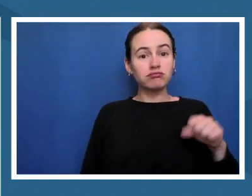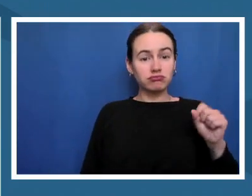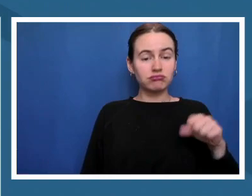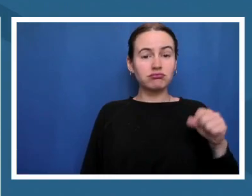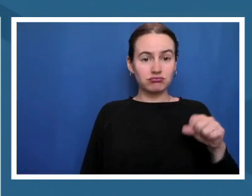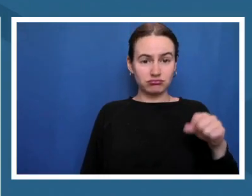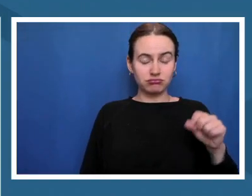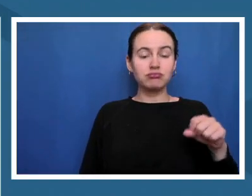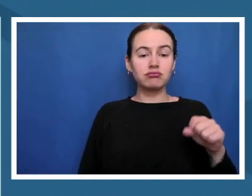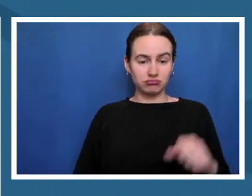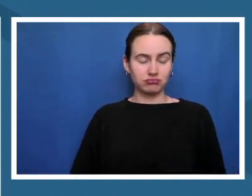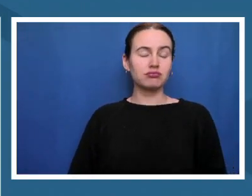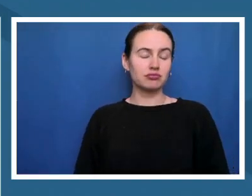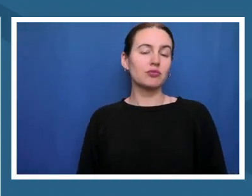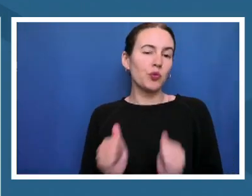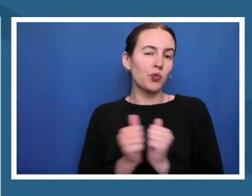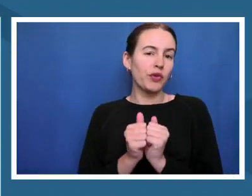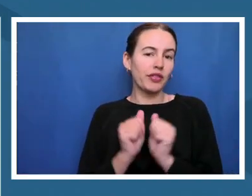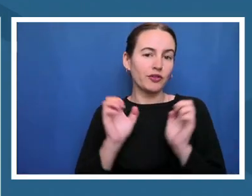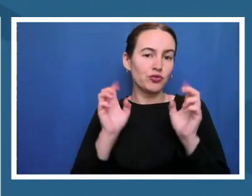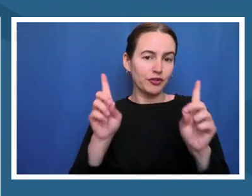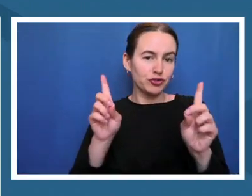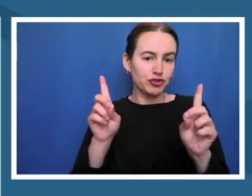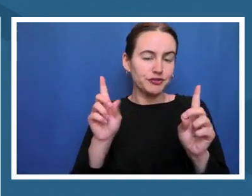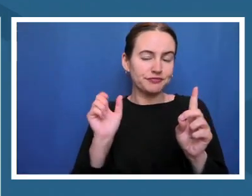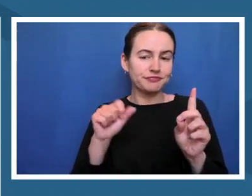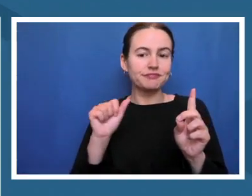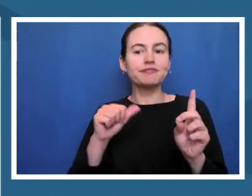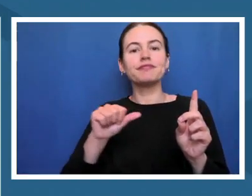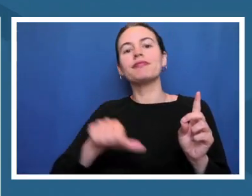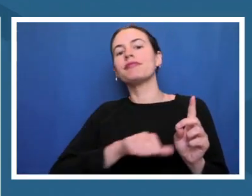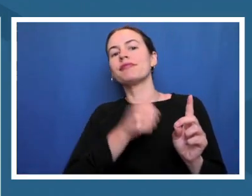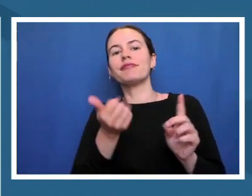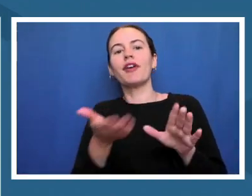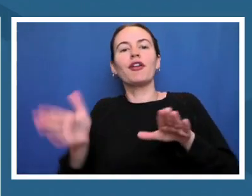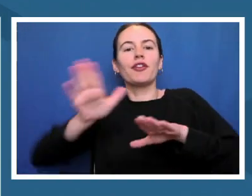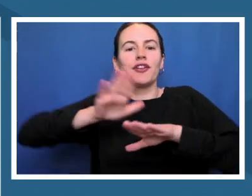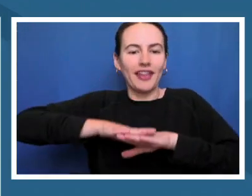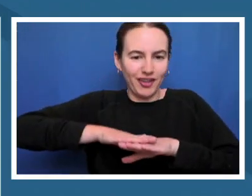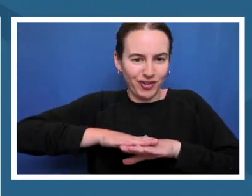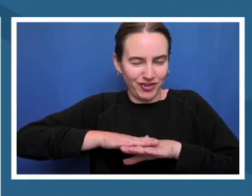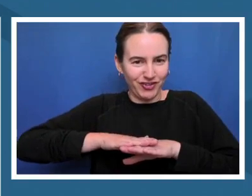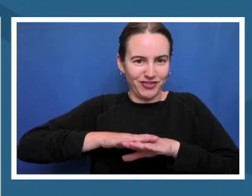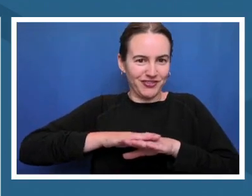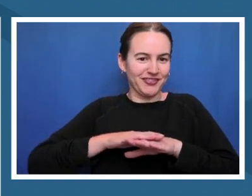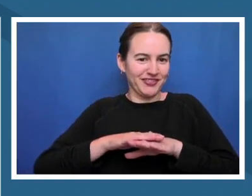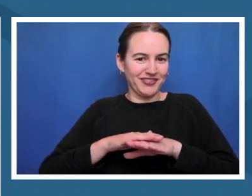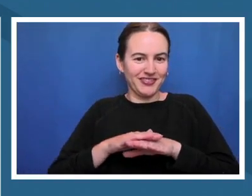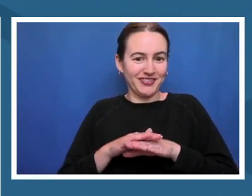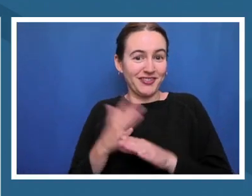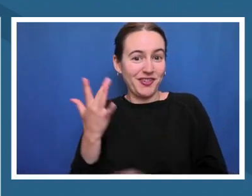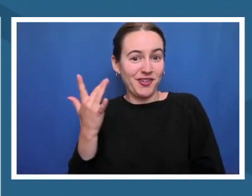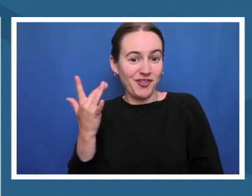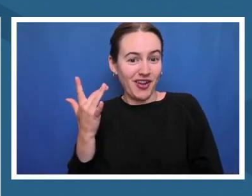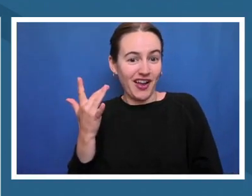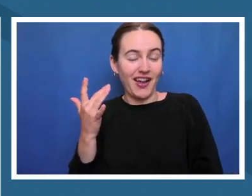education and that's another layer of something being interesting because you can